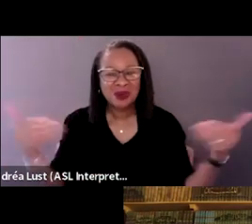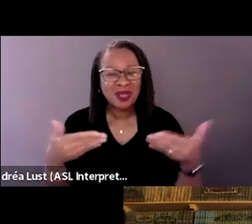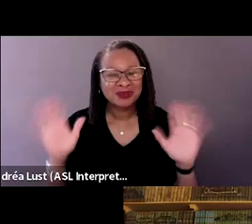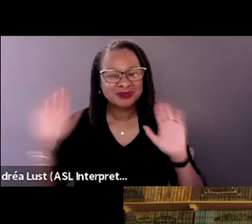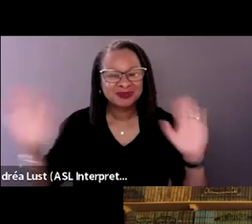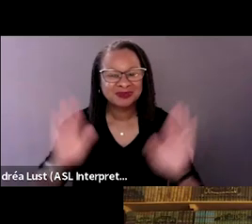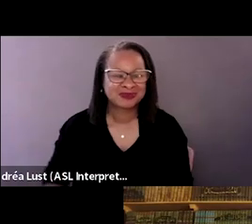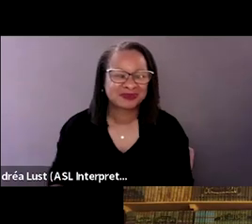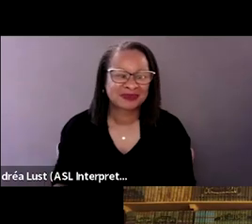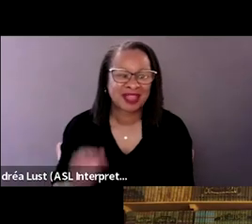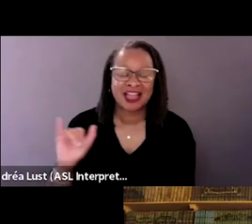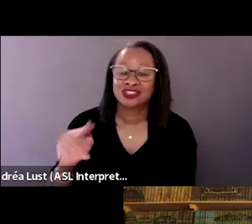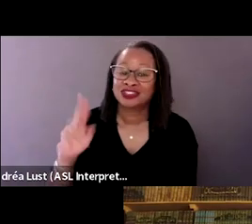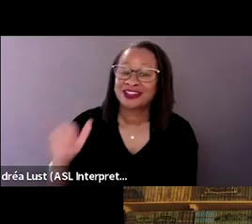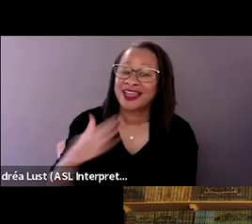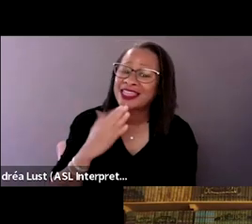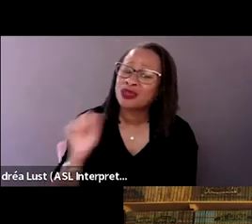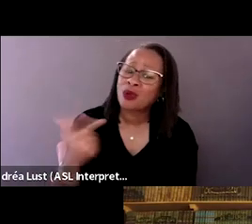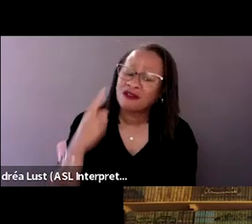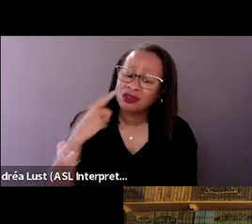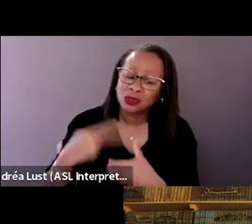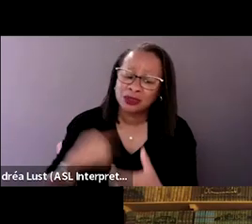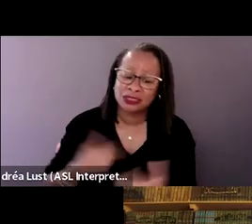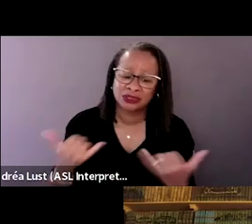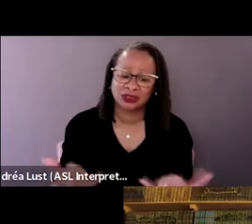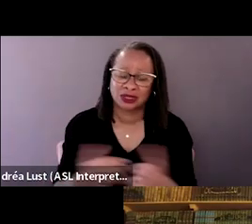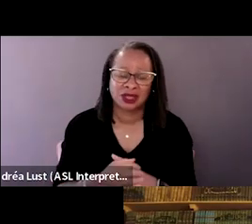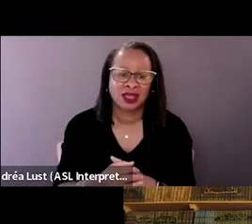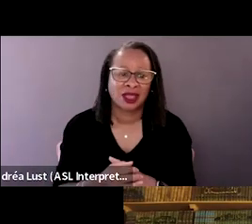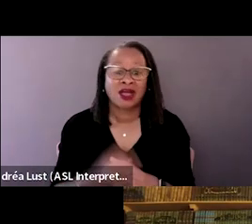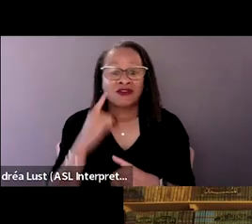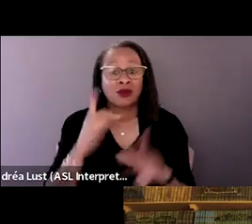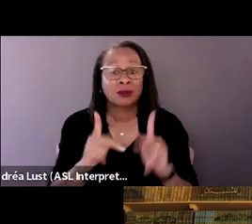Thank you so much. Thank you all for joining me. Just for those who are joining us online.